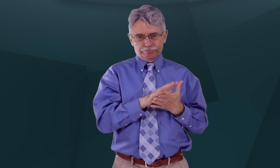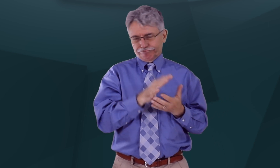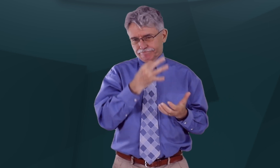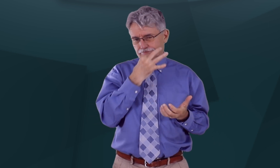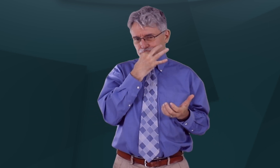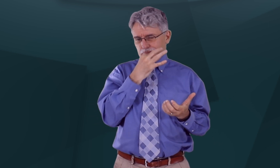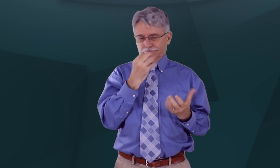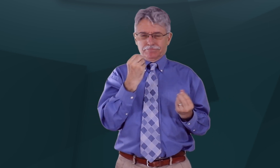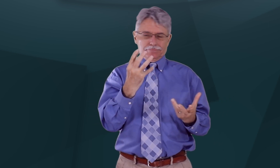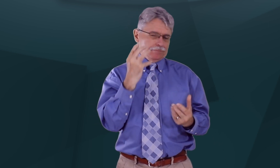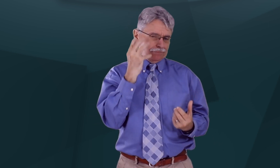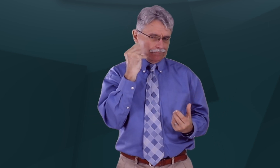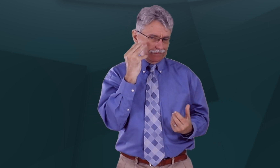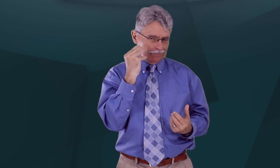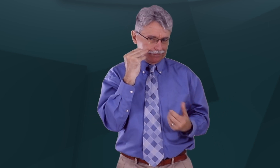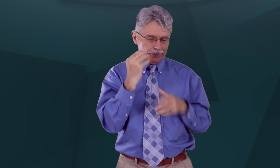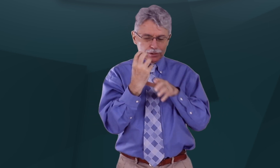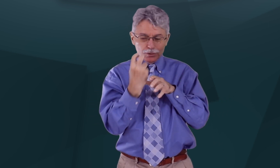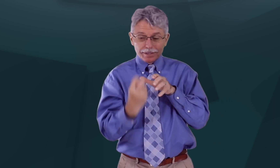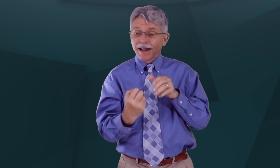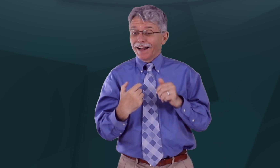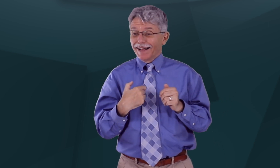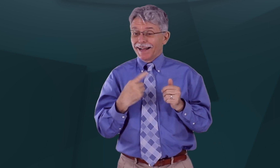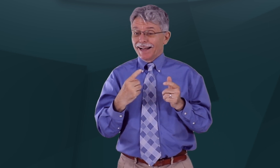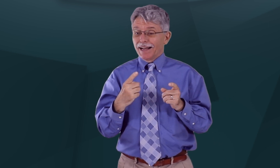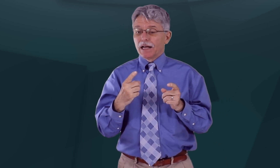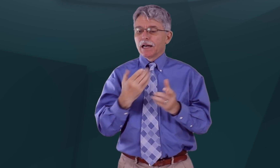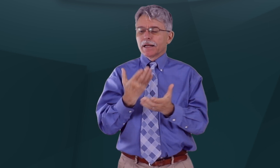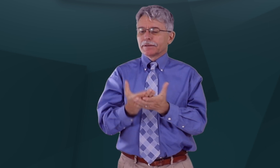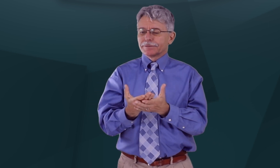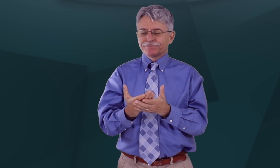My wife, she is an expert with many years of experience.